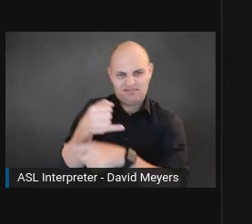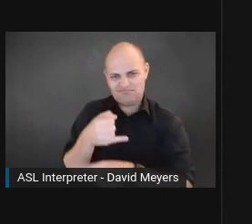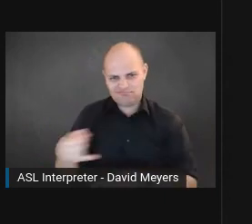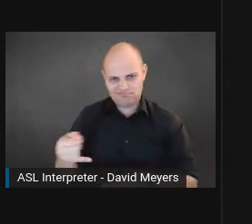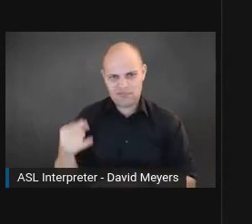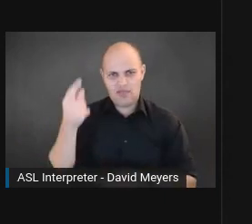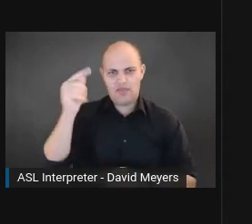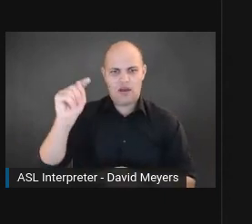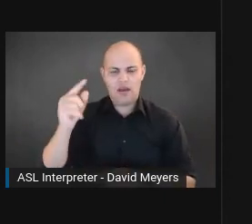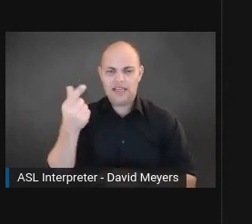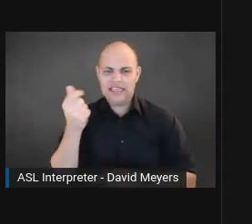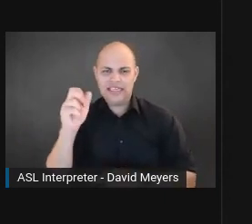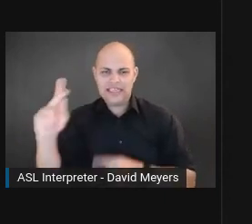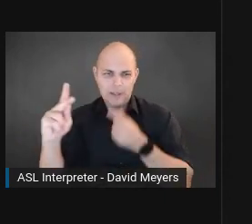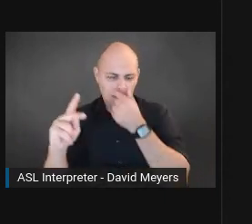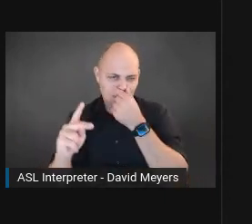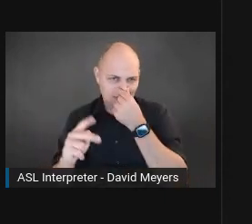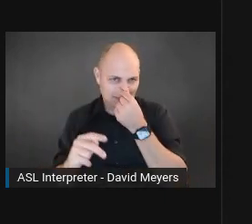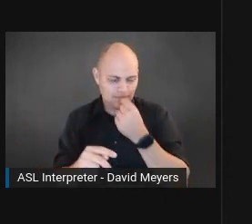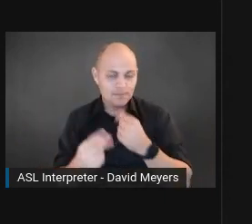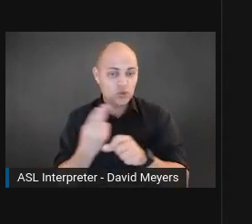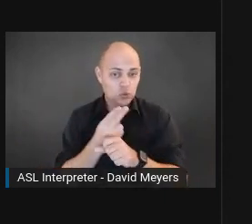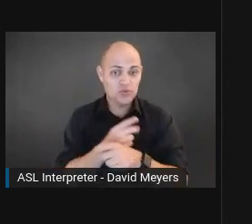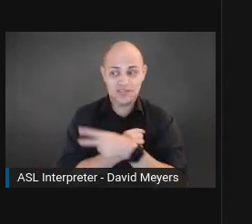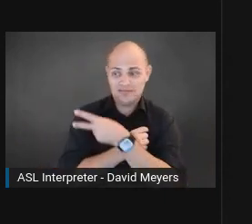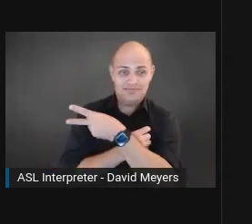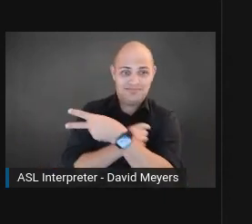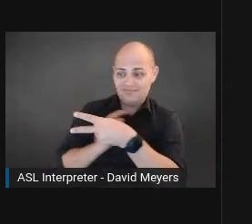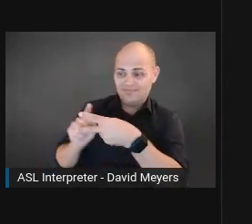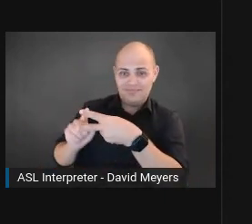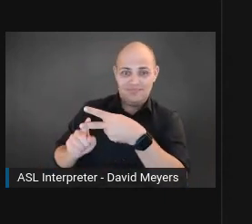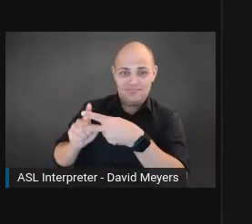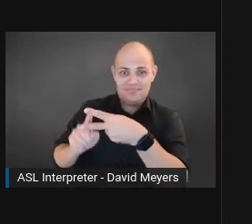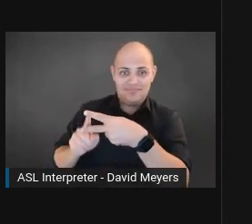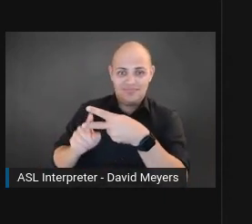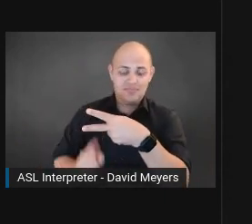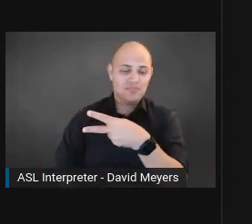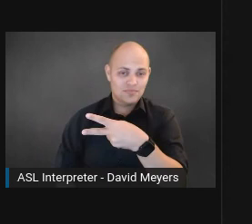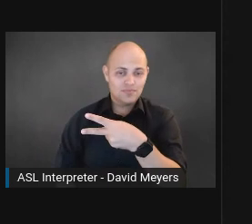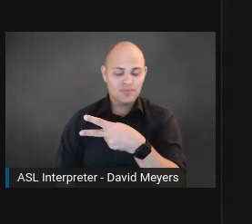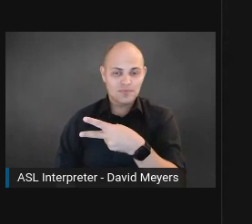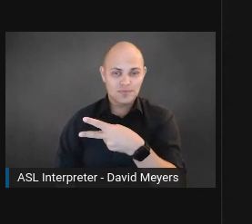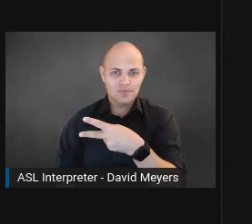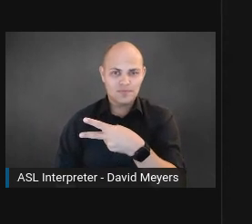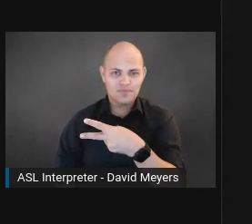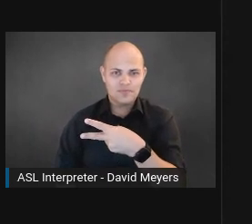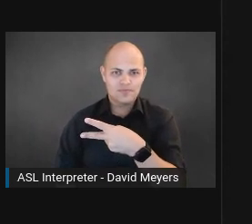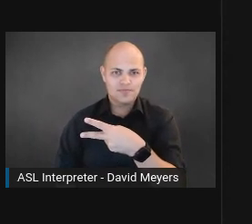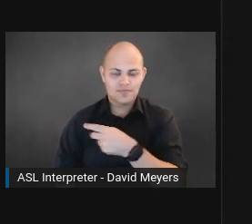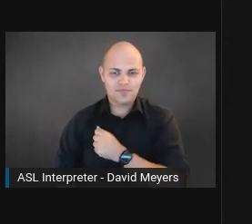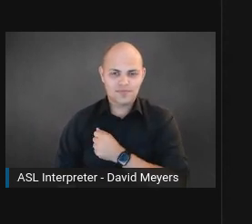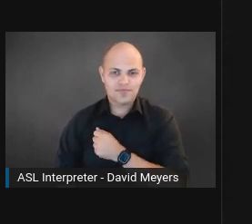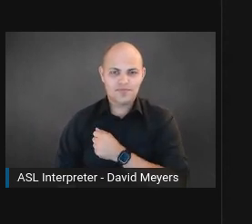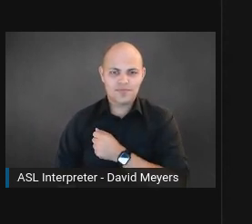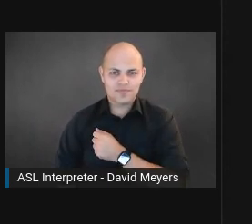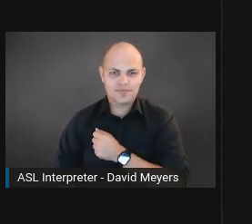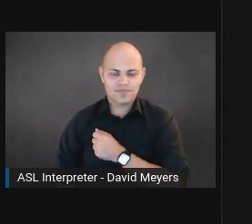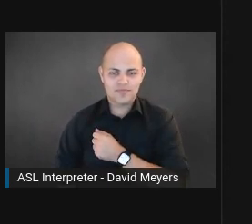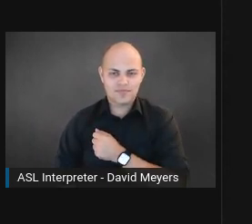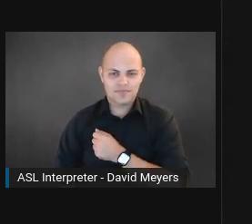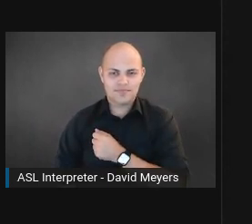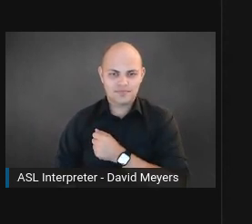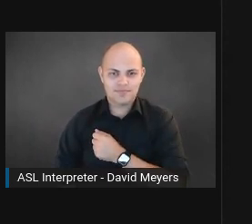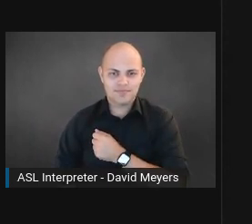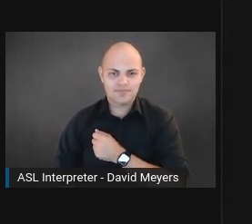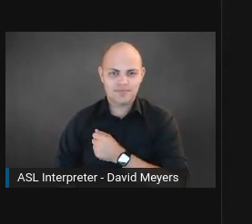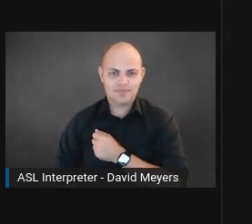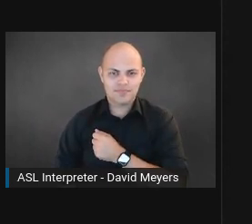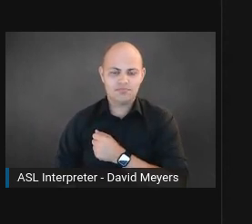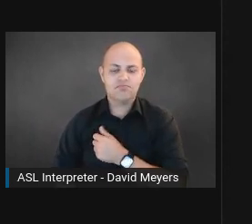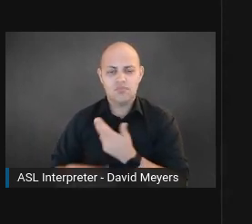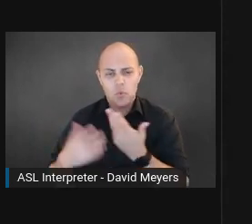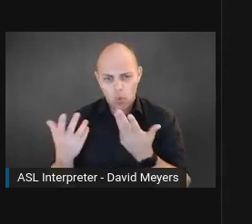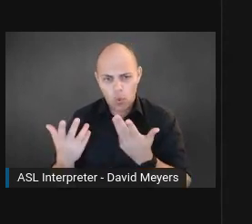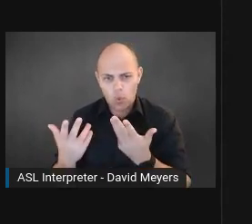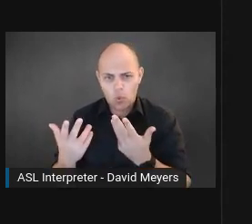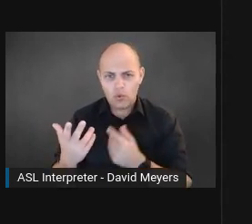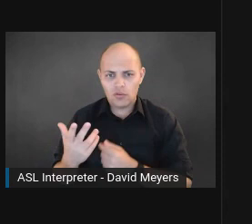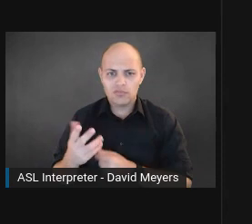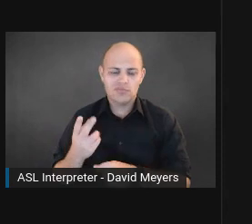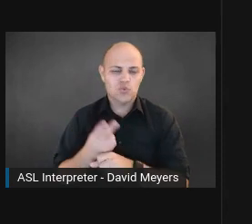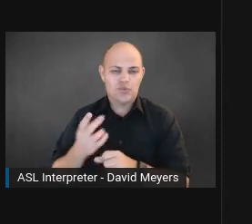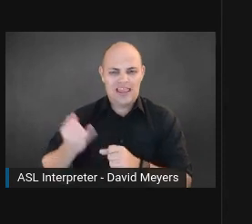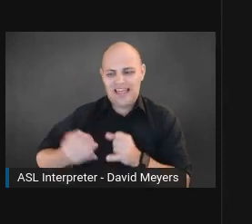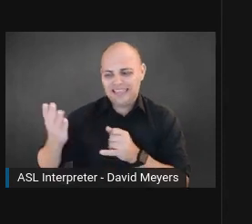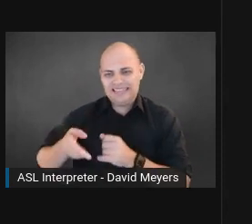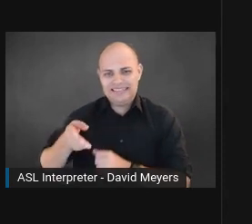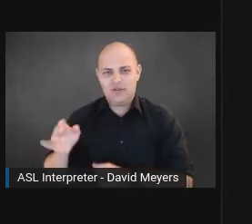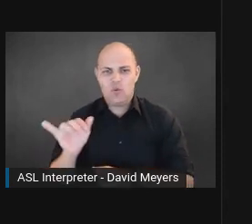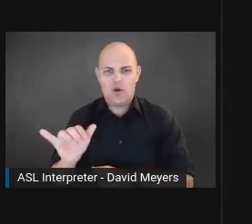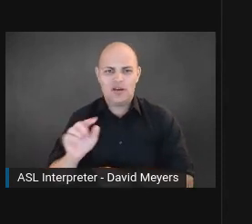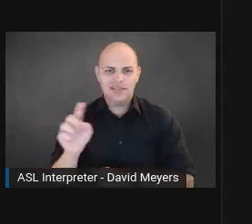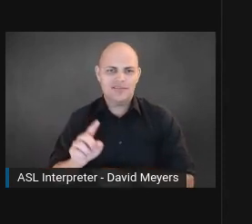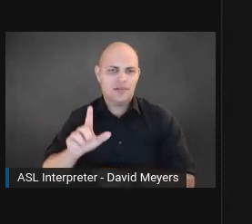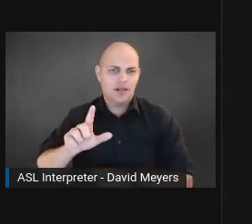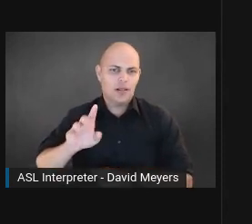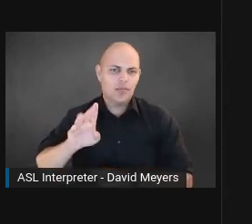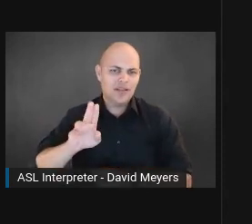to codepen.io/Nick_theGeek/pen/gOZqKWL or YzLBvMN.